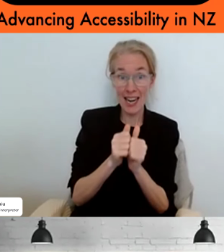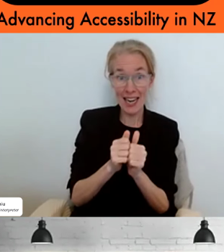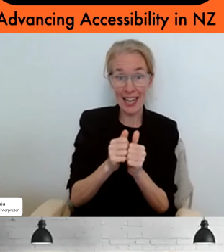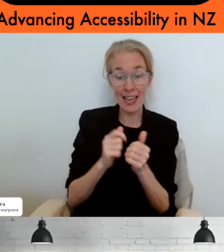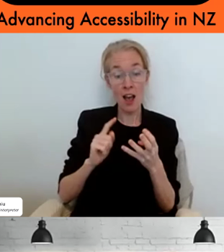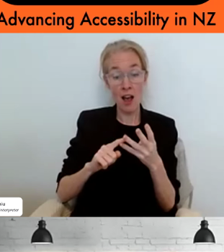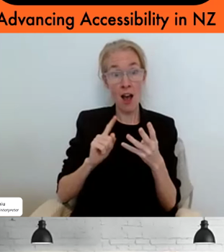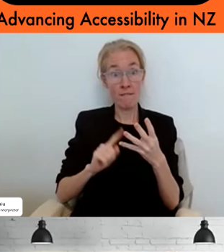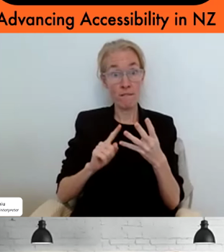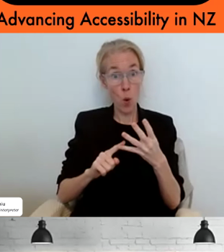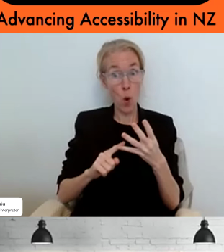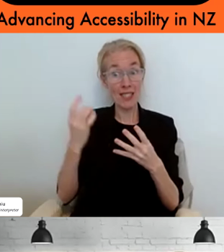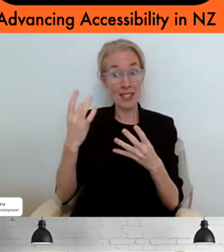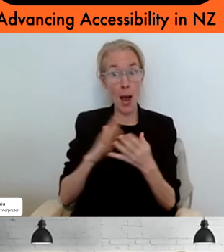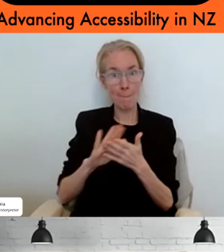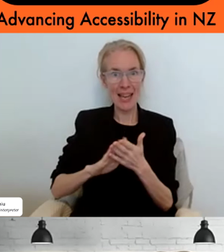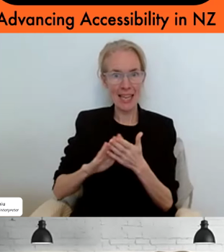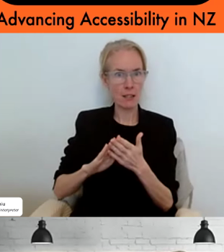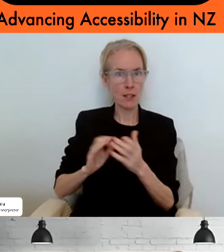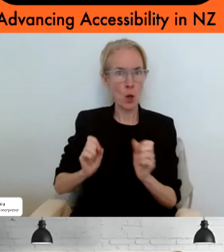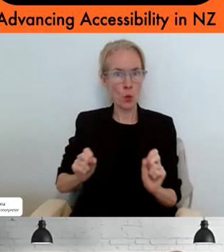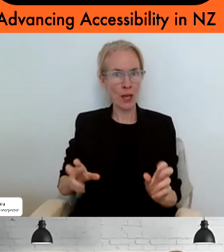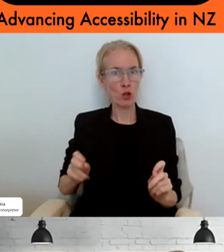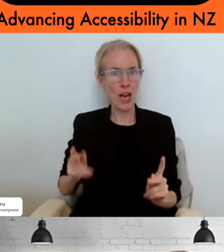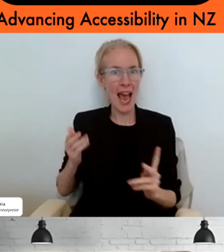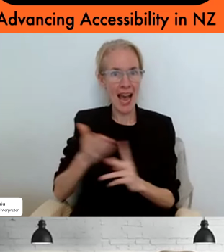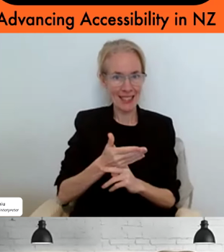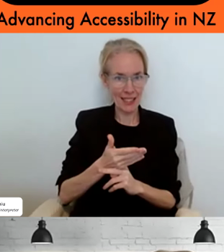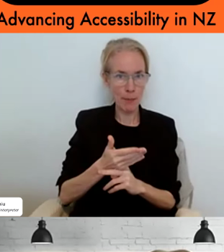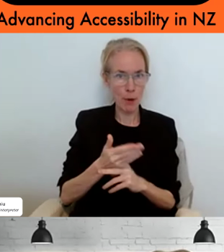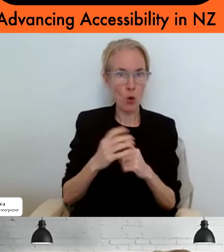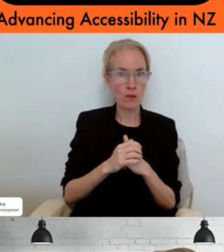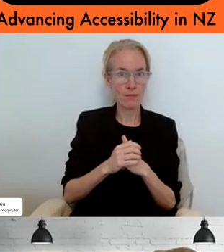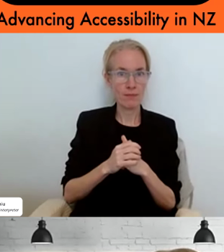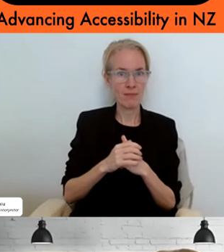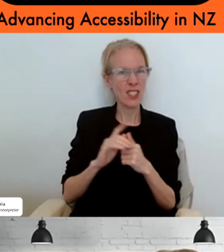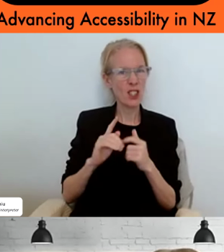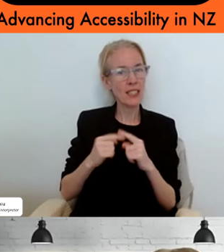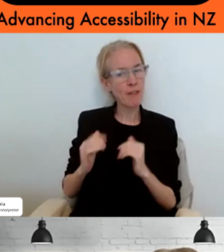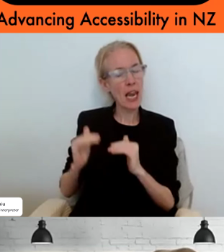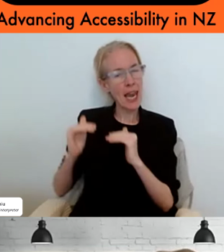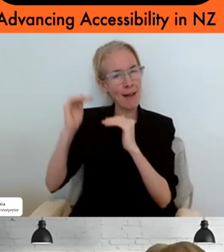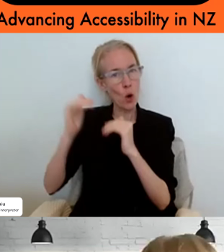environment. Personally my desire is to actually push us all to try